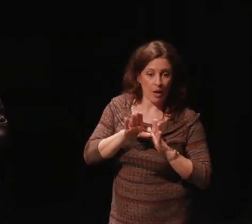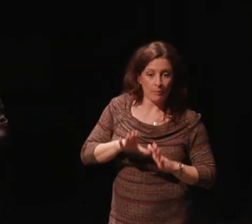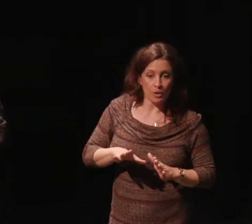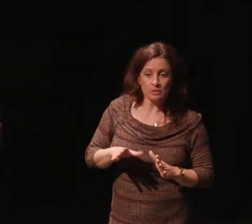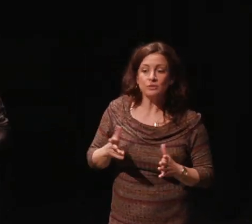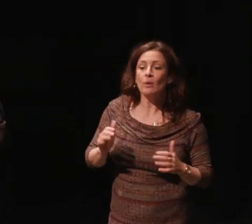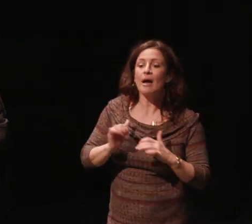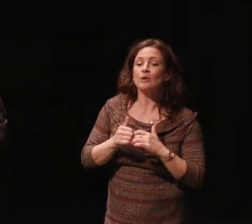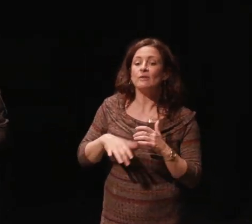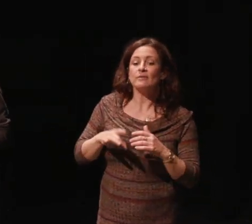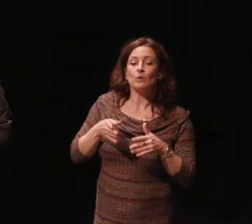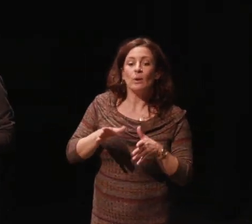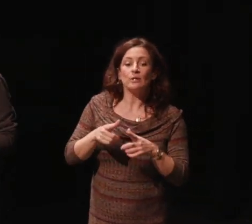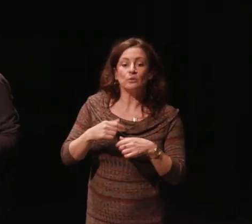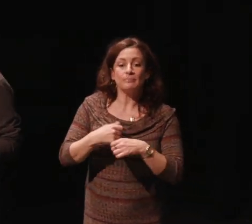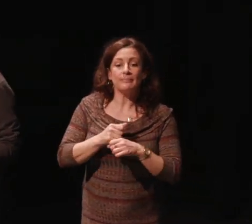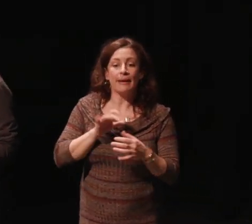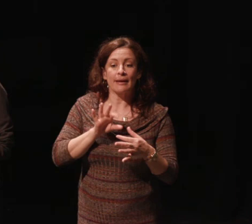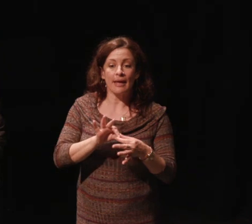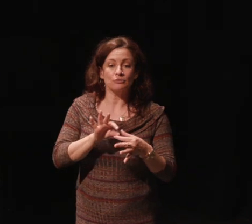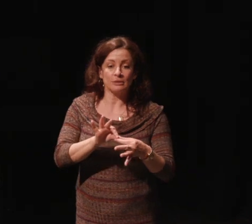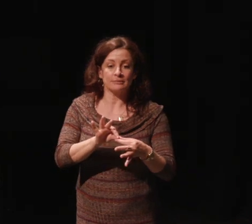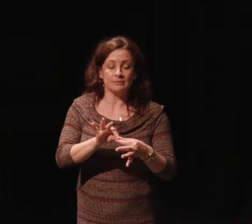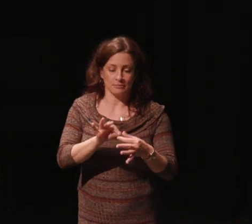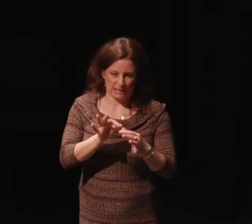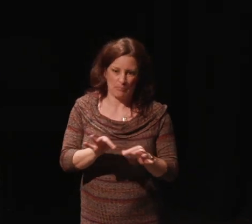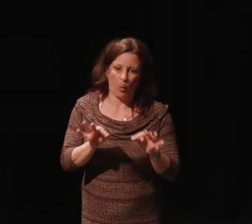Finding a way to make these connections is really, really important,